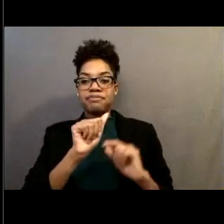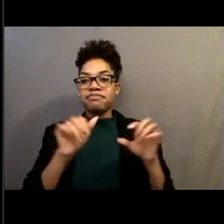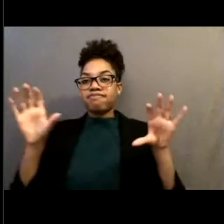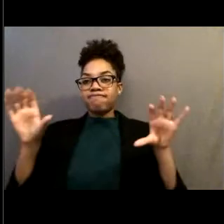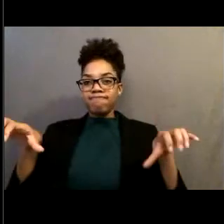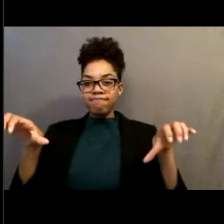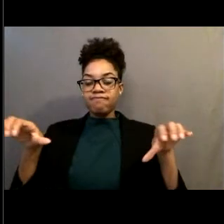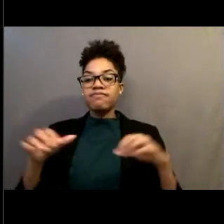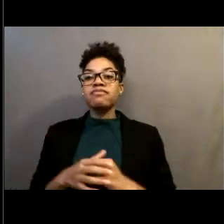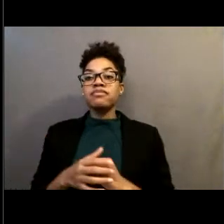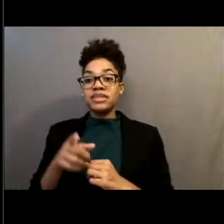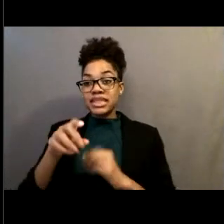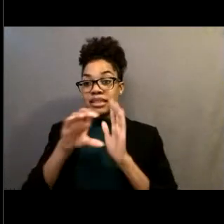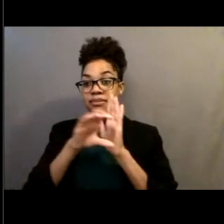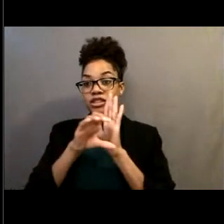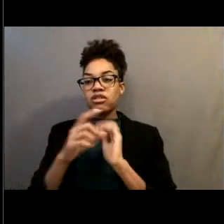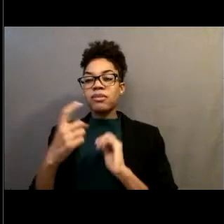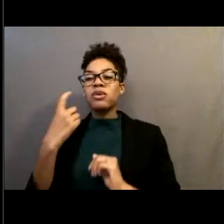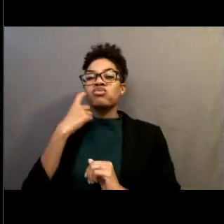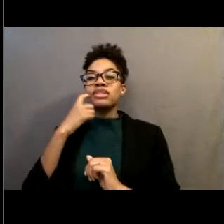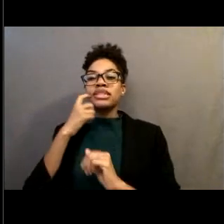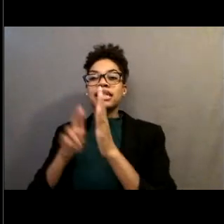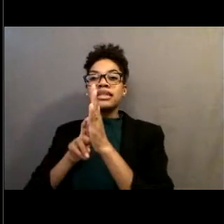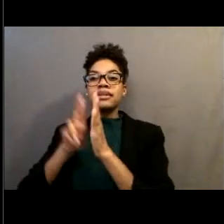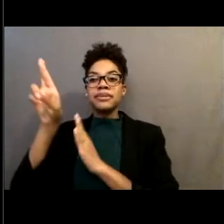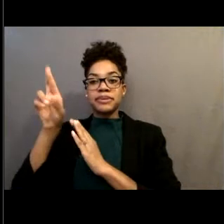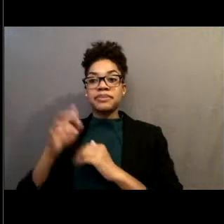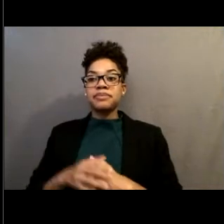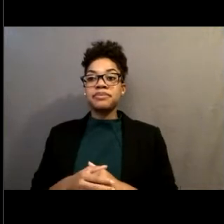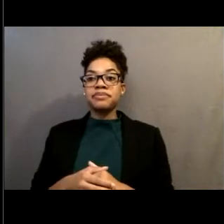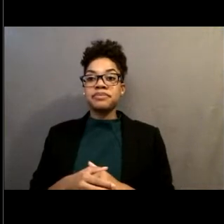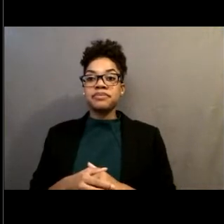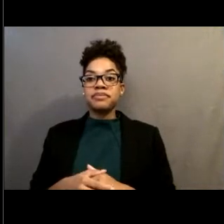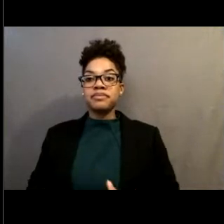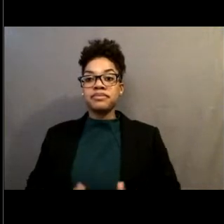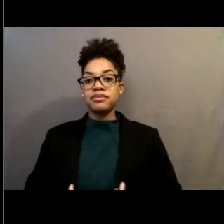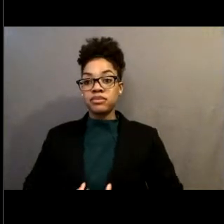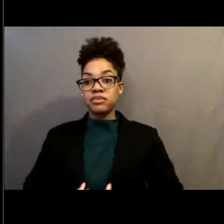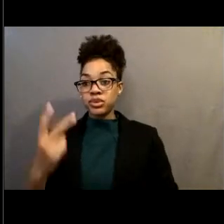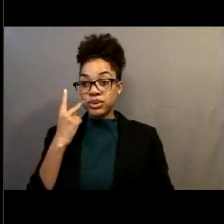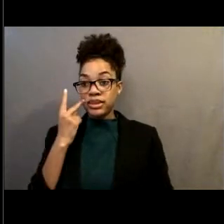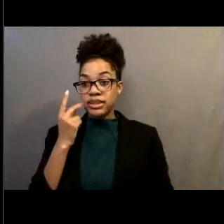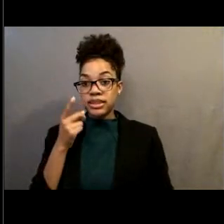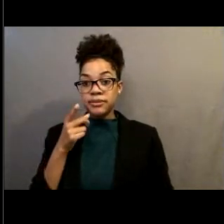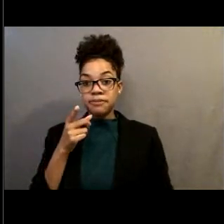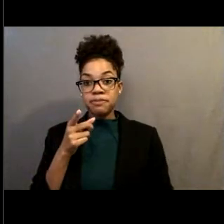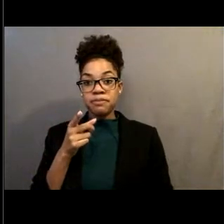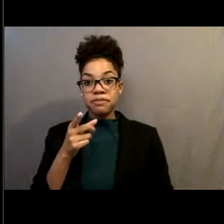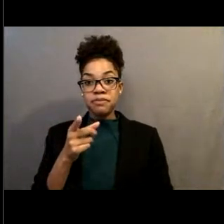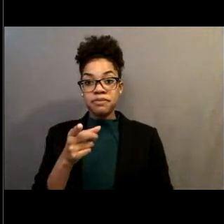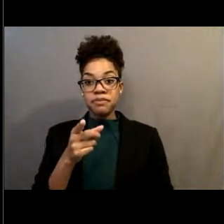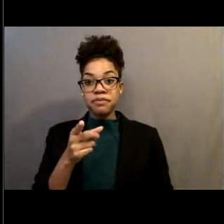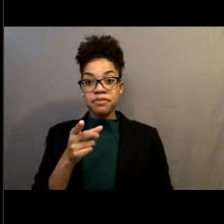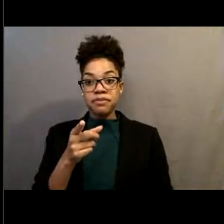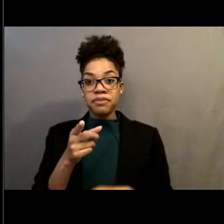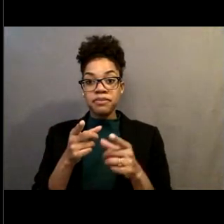that we launched, and this is from Vanderburg. And what you see there is a covering, a protective covering that protects the satellite from the aerodynamic forces